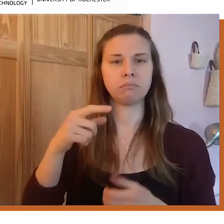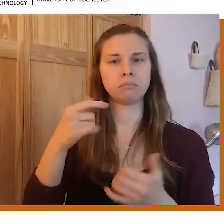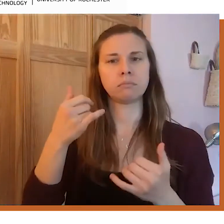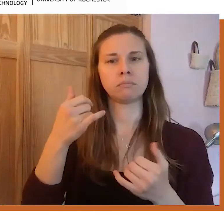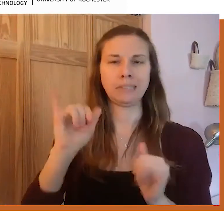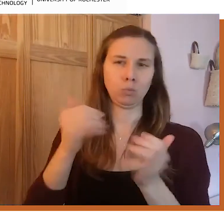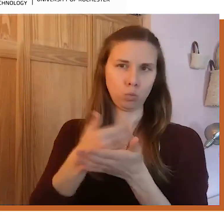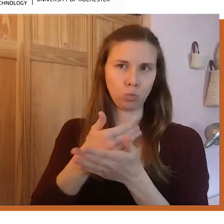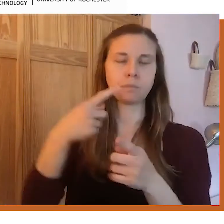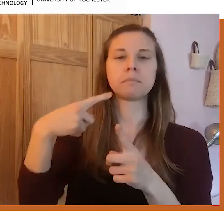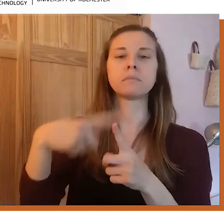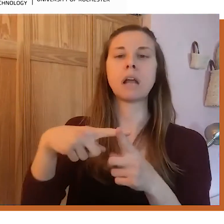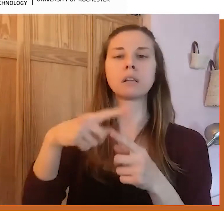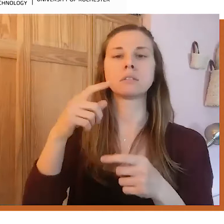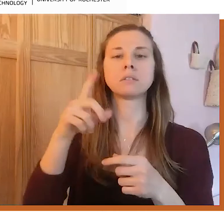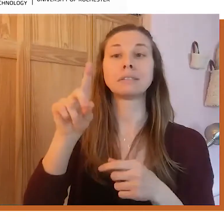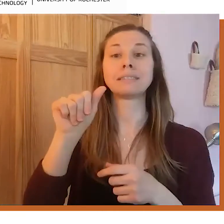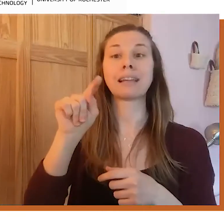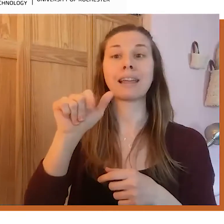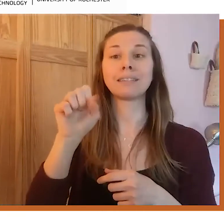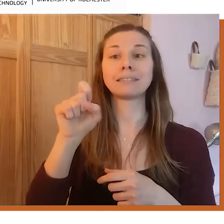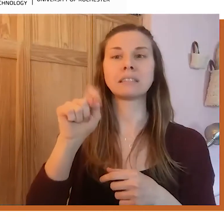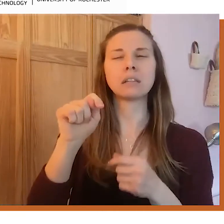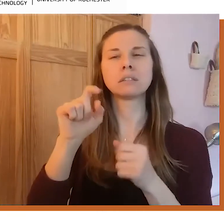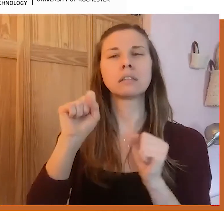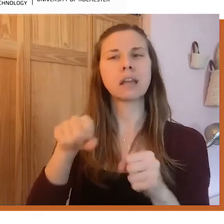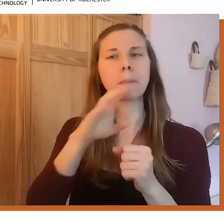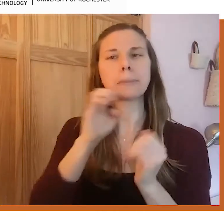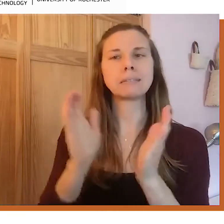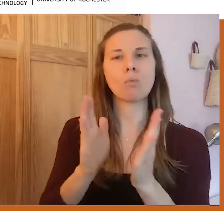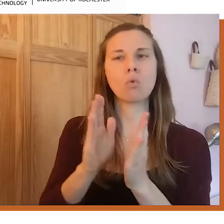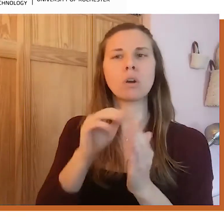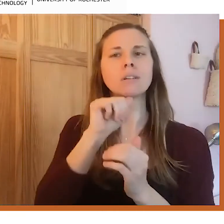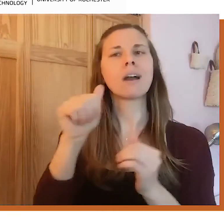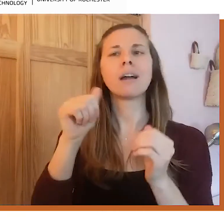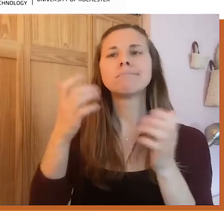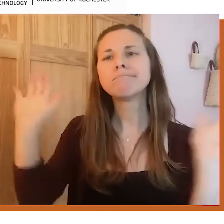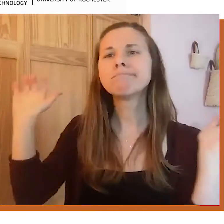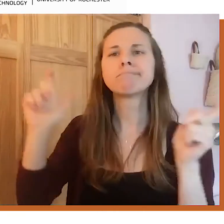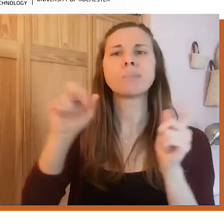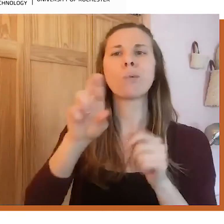and then some new research here based on data-- is that data sets are often fairly small.